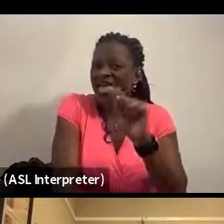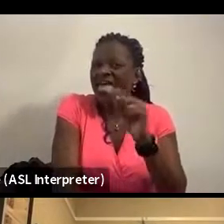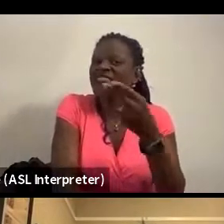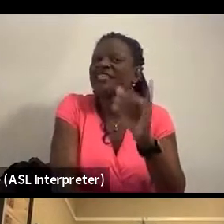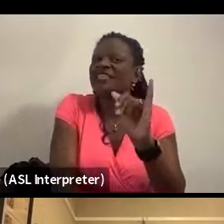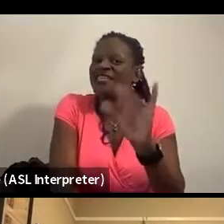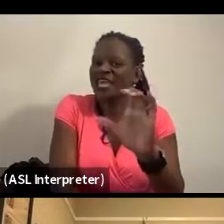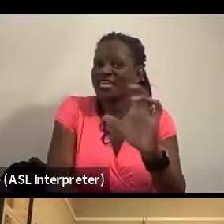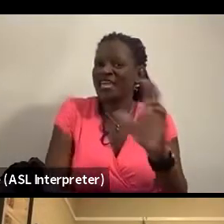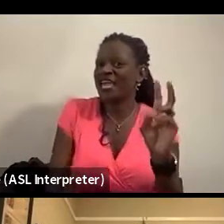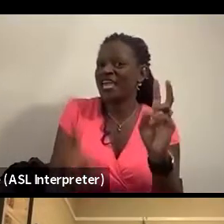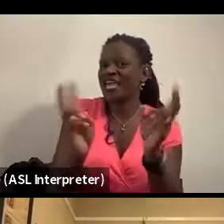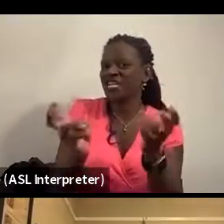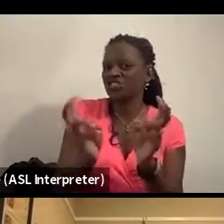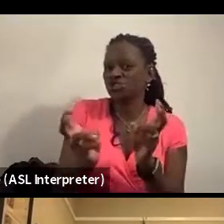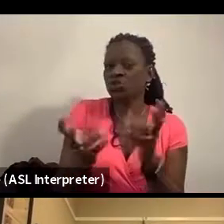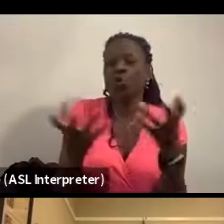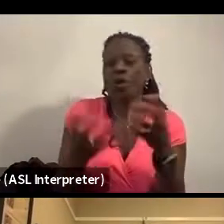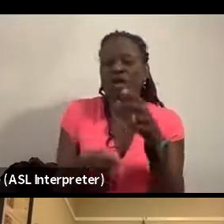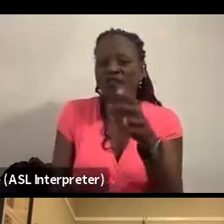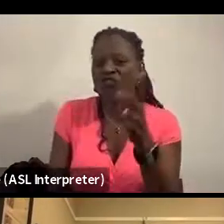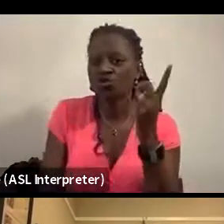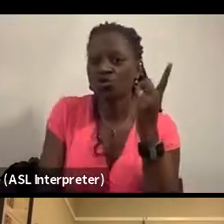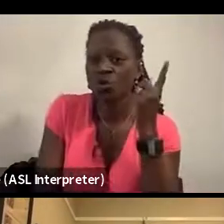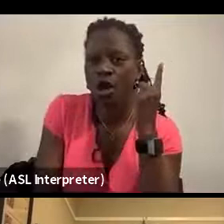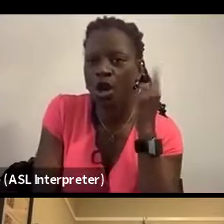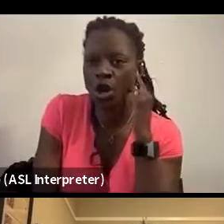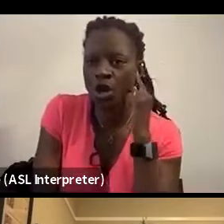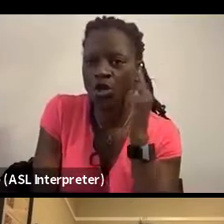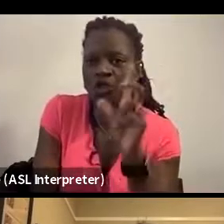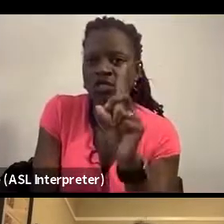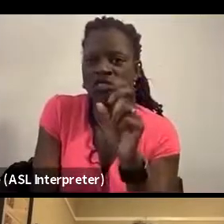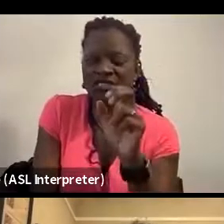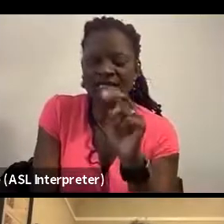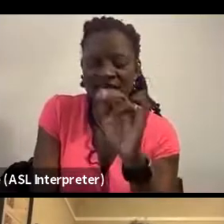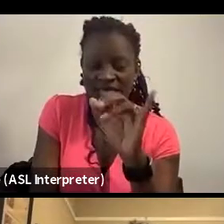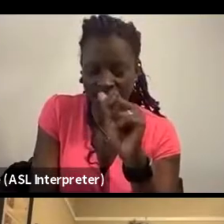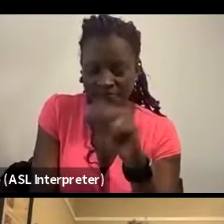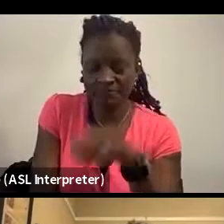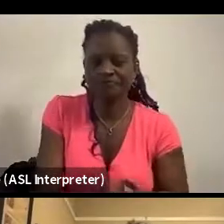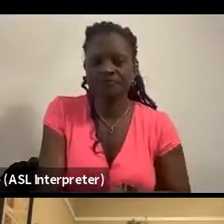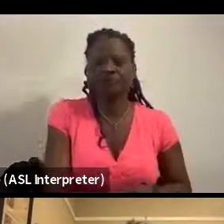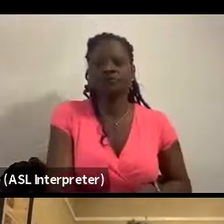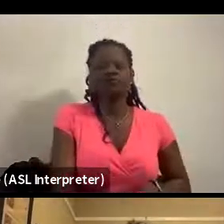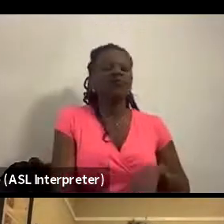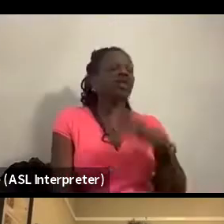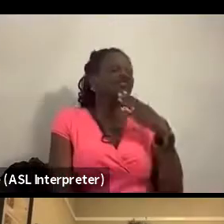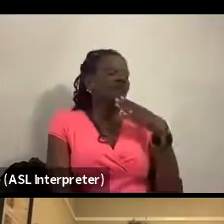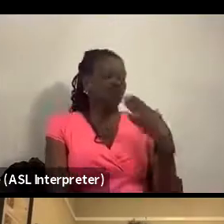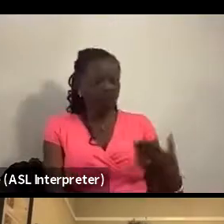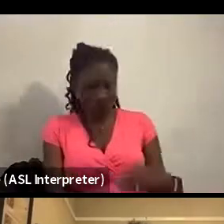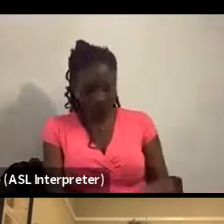Thank you, Supervisor Ravid. Yeah, so I really think and voicing really